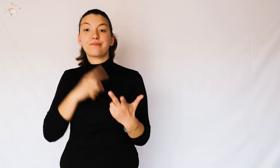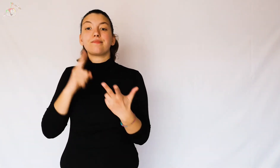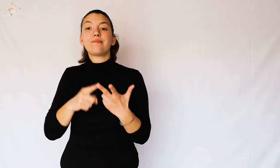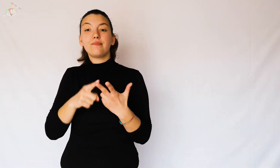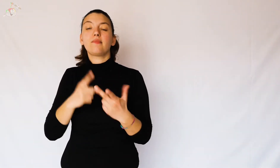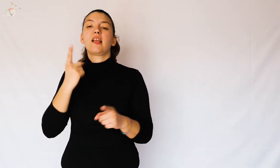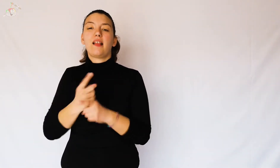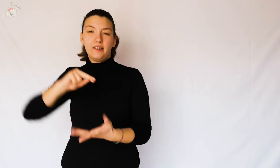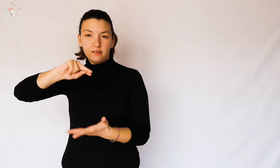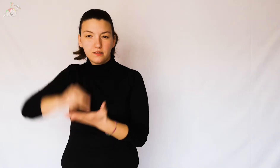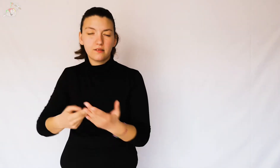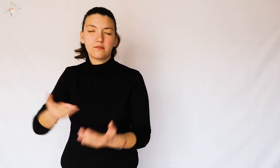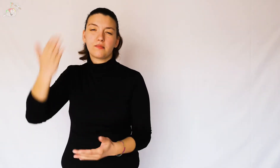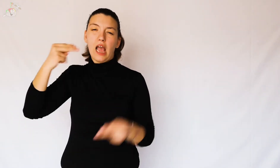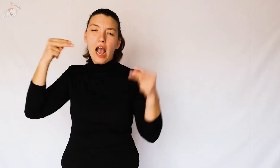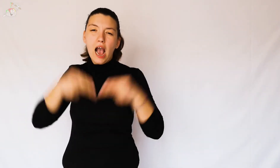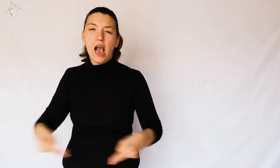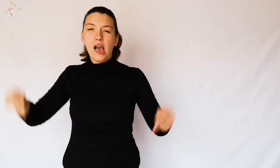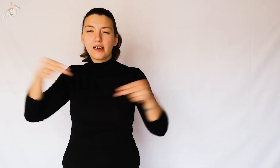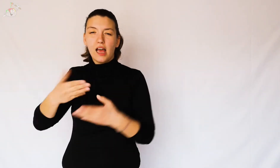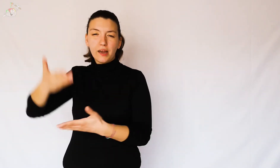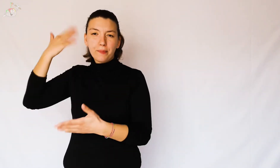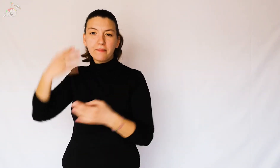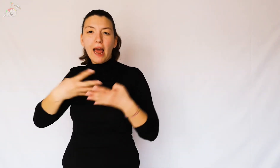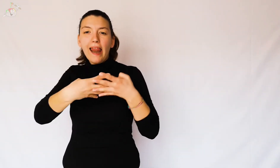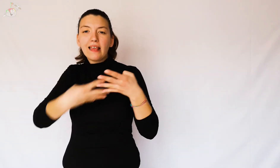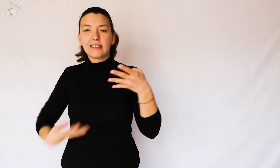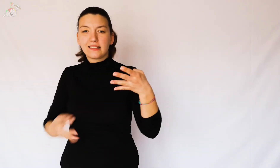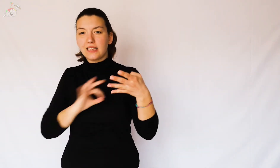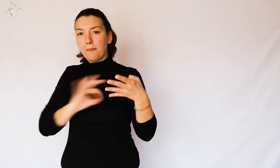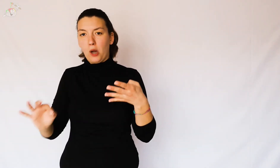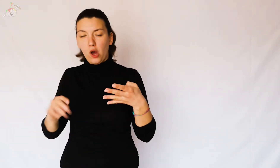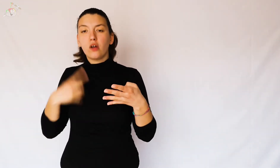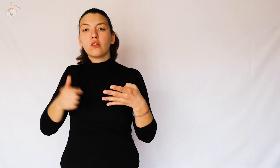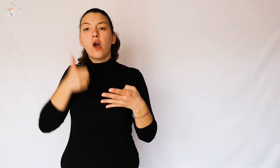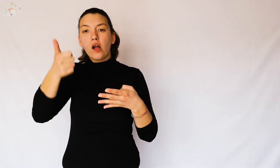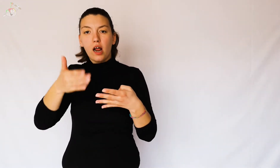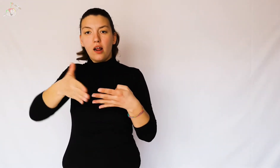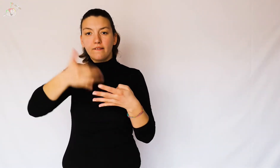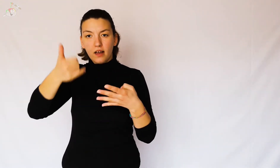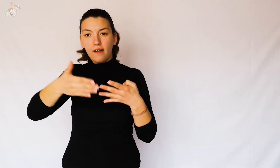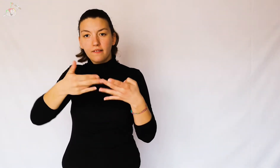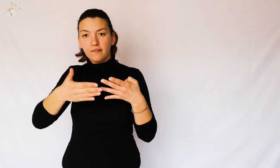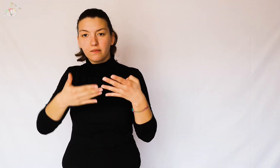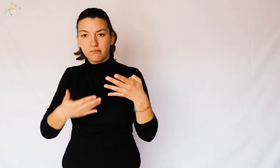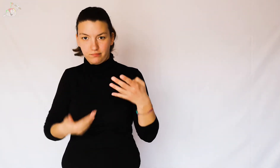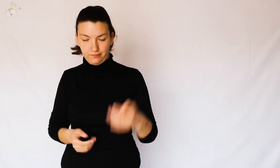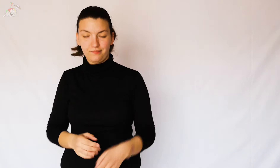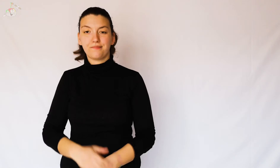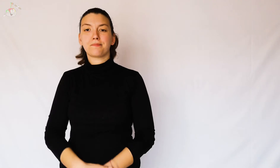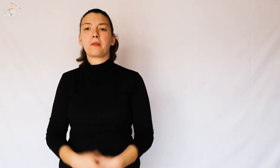He must register years before in the list for the scrolling of the ranking.